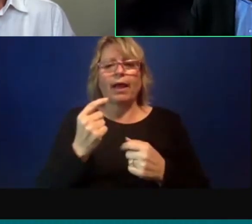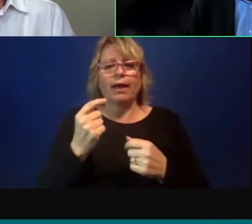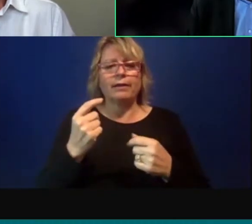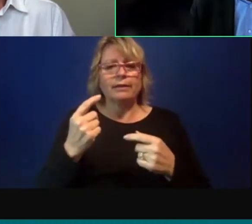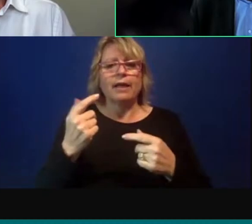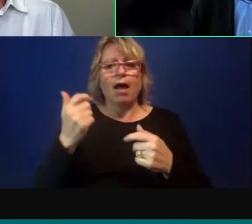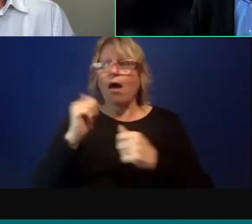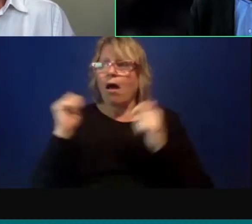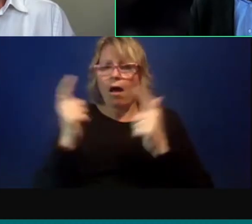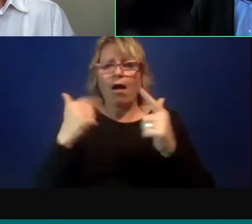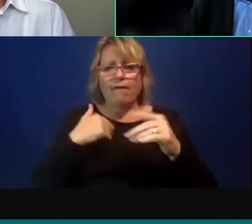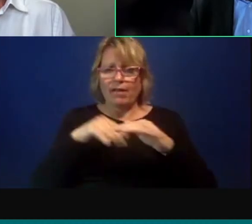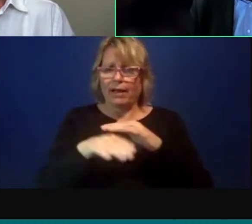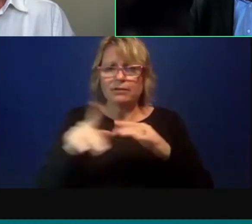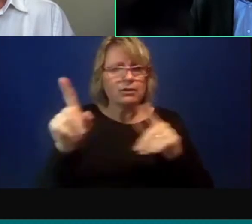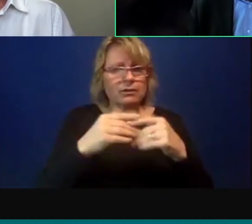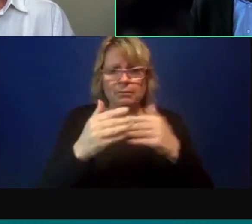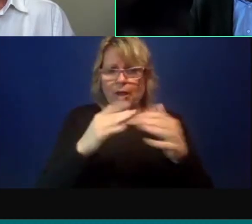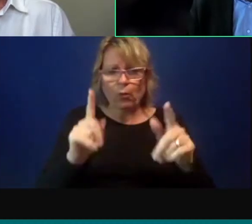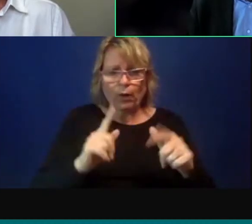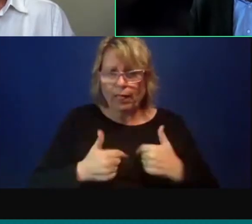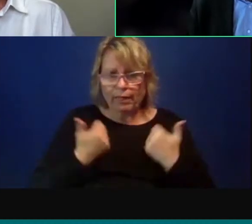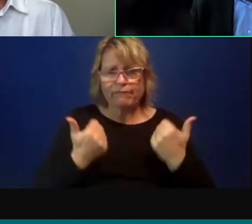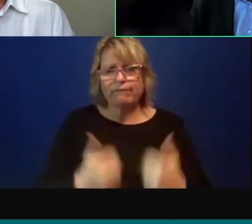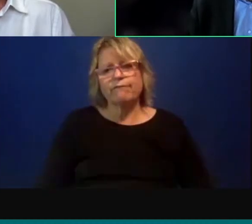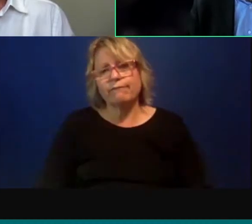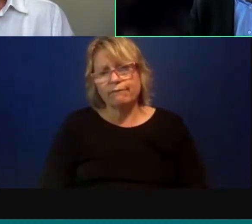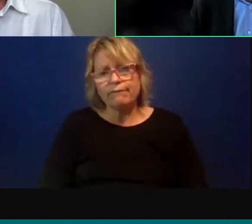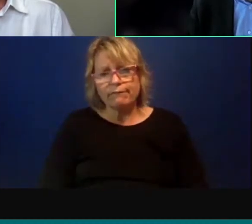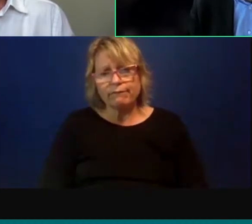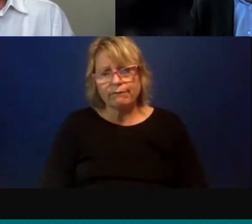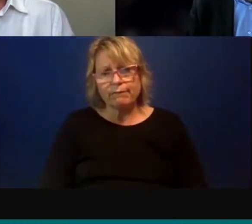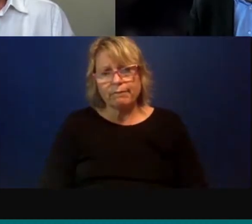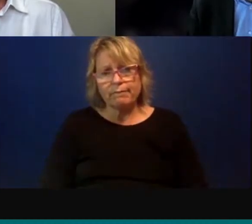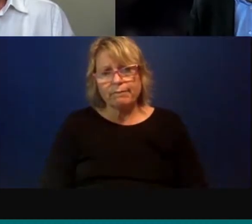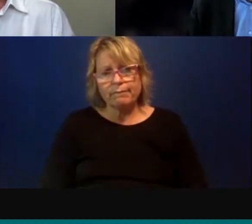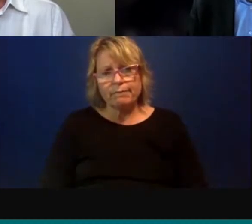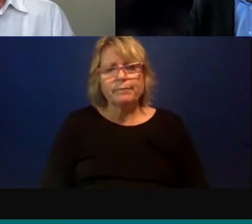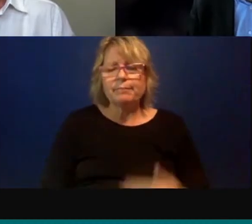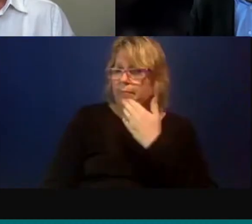what they need, regardless of where they are? >> Christopher Sharp: Thank you, Gary, that's